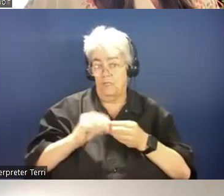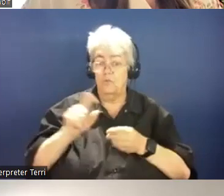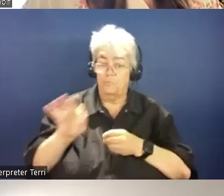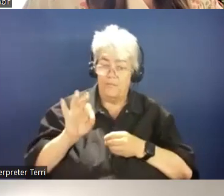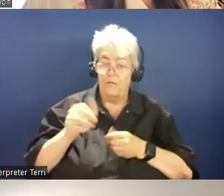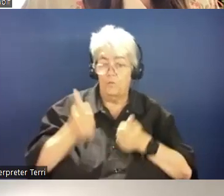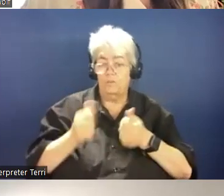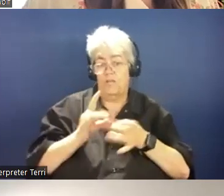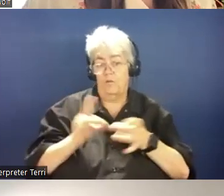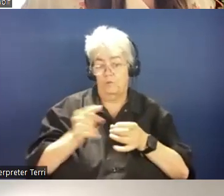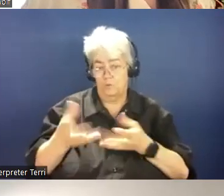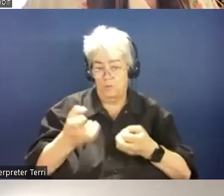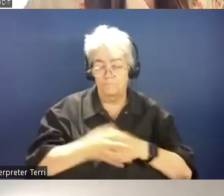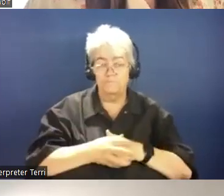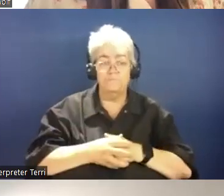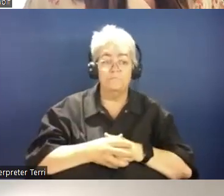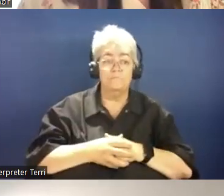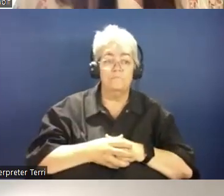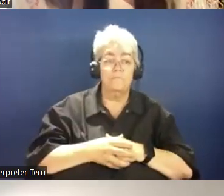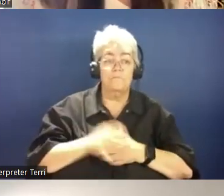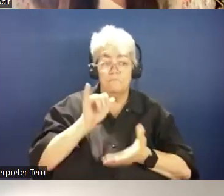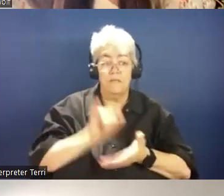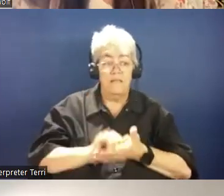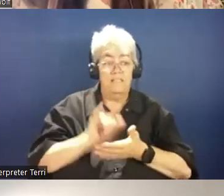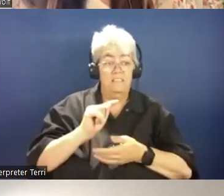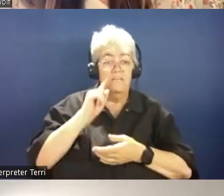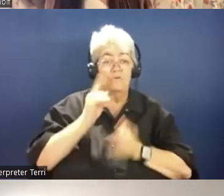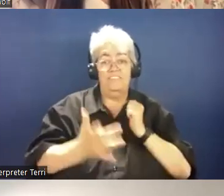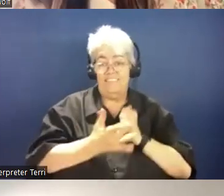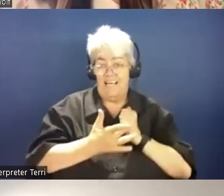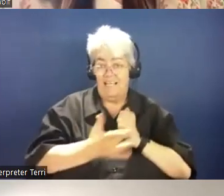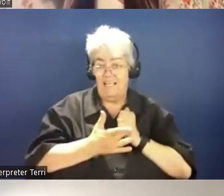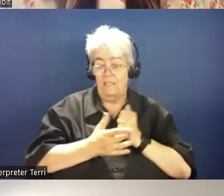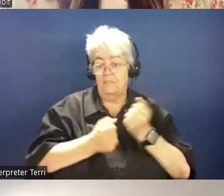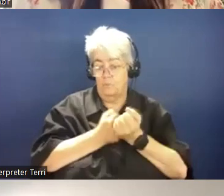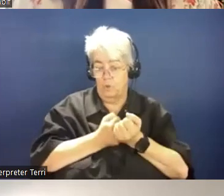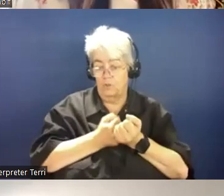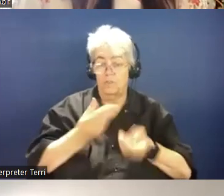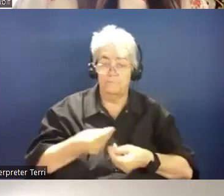And that is it for our tech support if you have questions, message us in